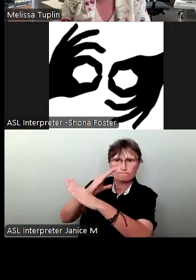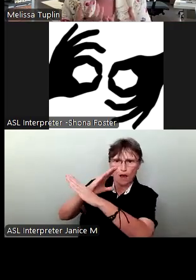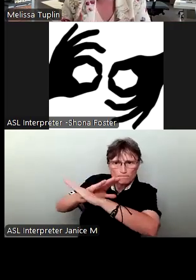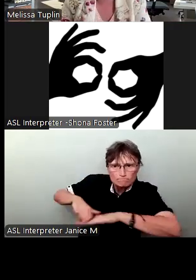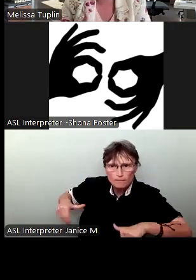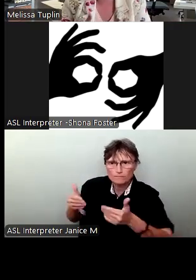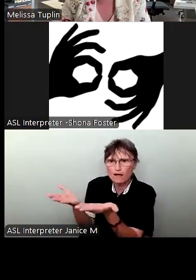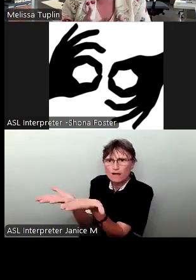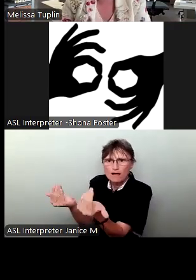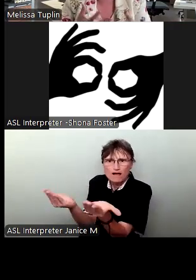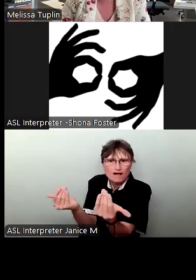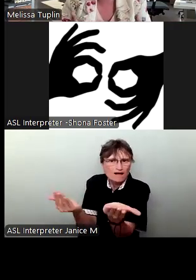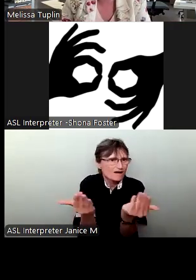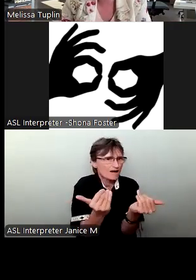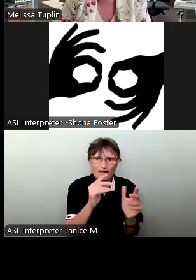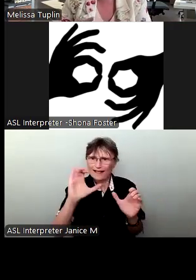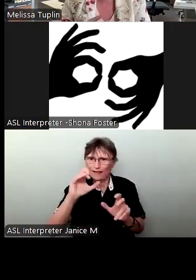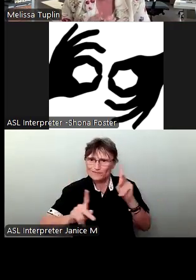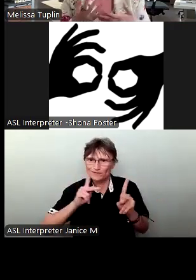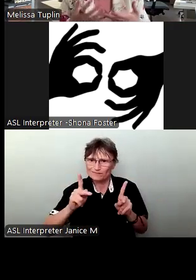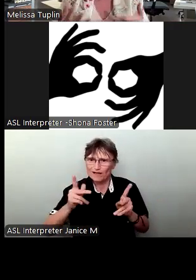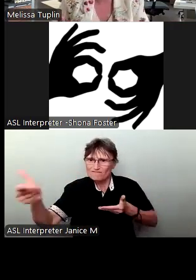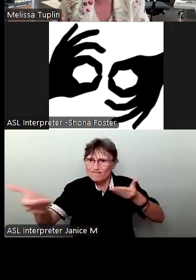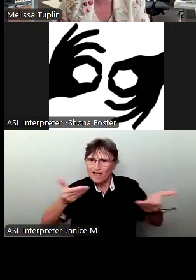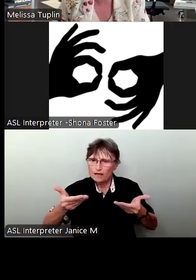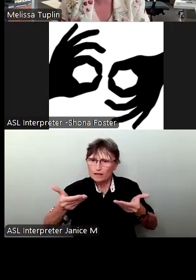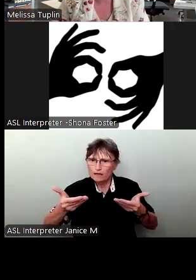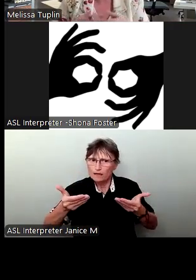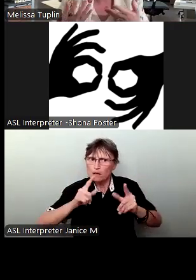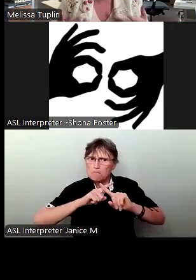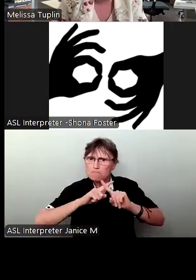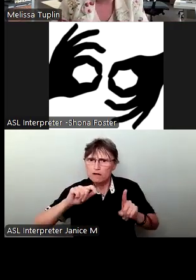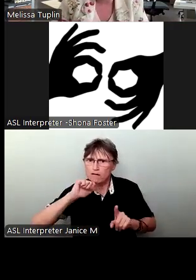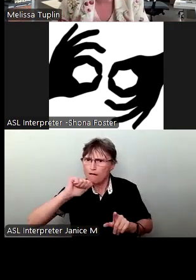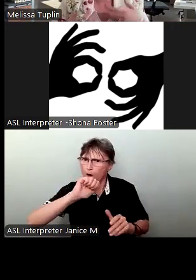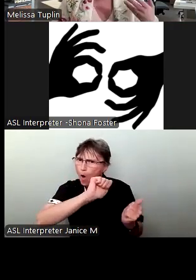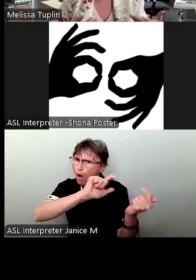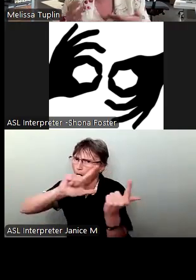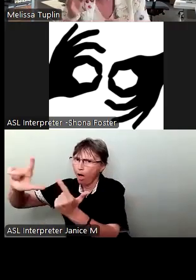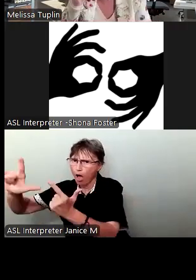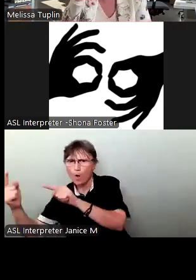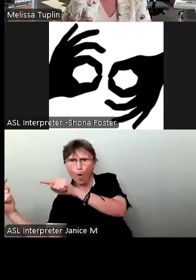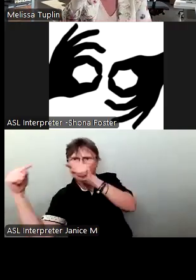know that all Calgarians are not attending it. So who is? What are the qualities and characteristics